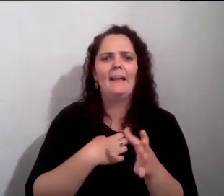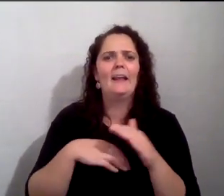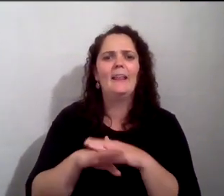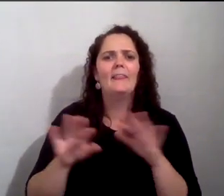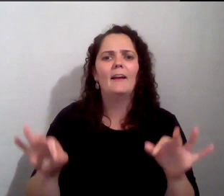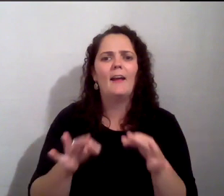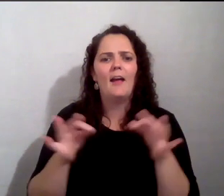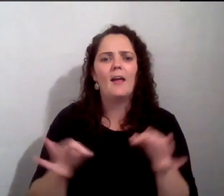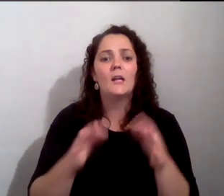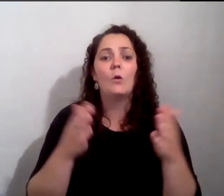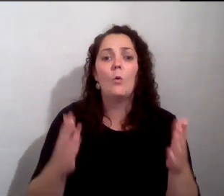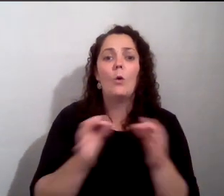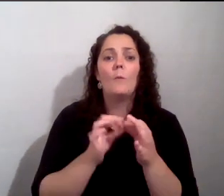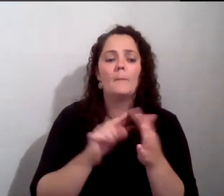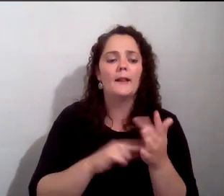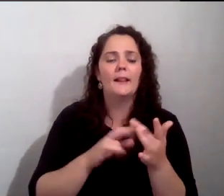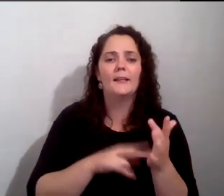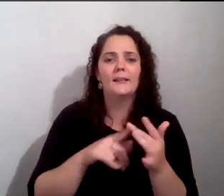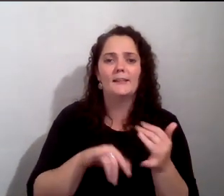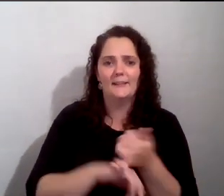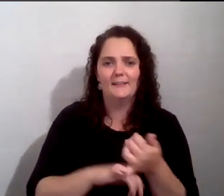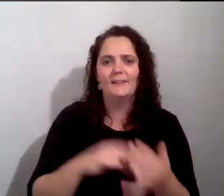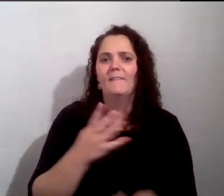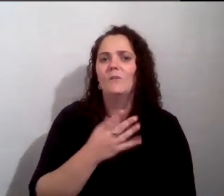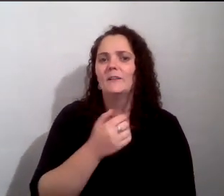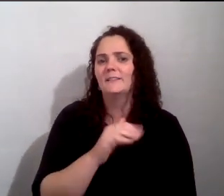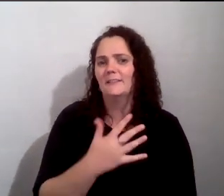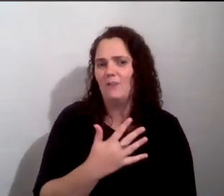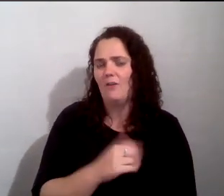Ao in the foreground, I'm sure these Paintings –